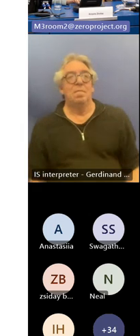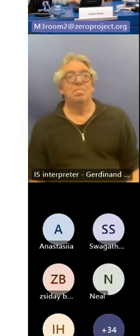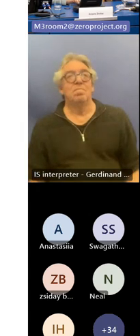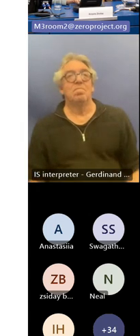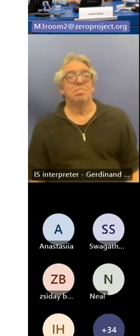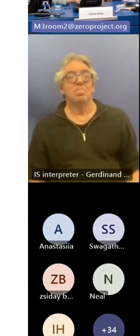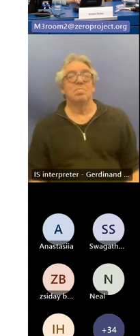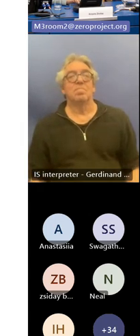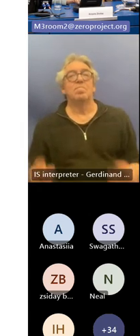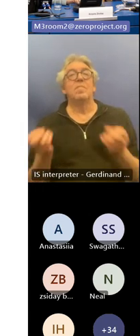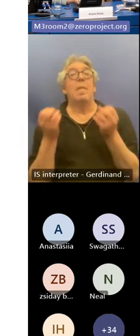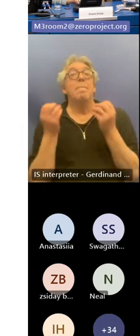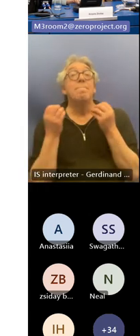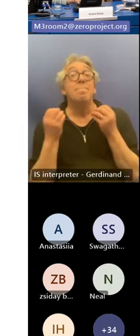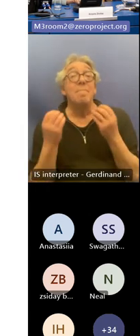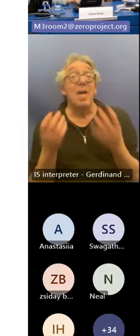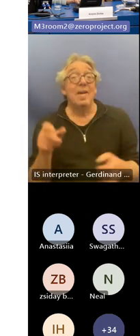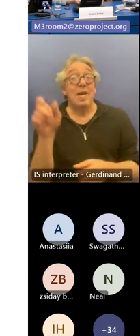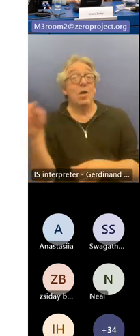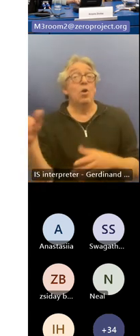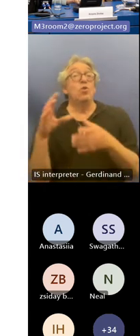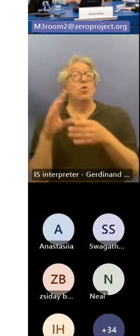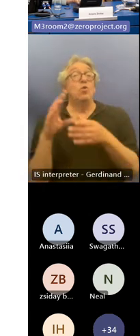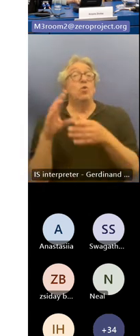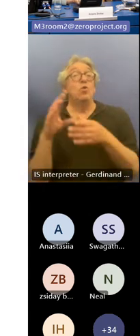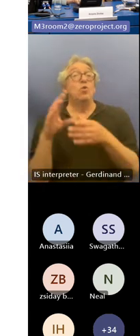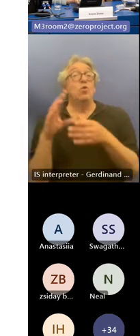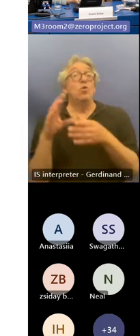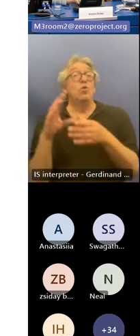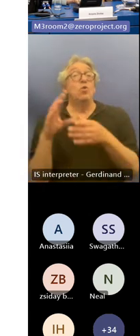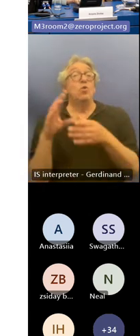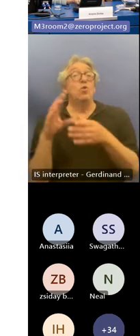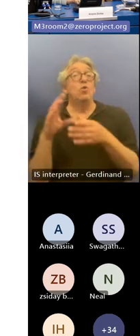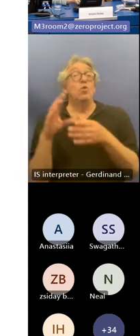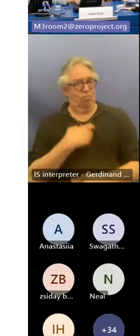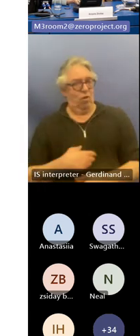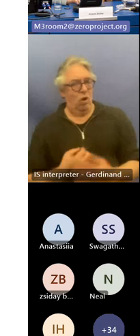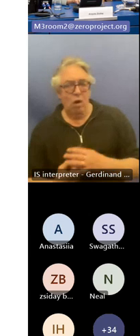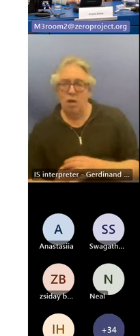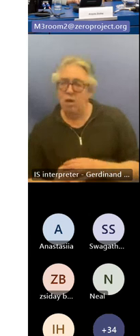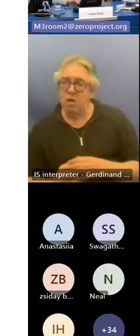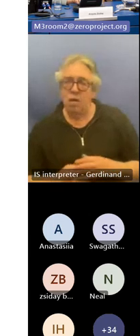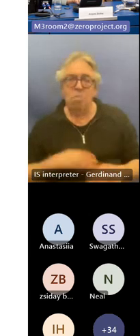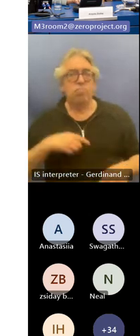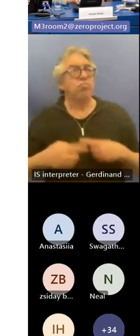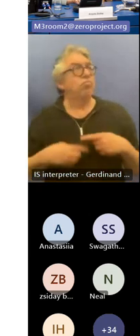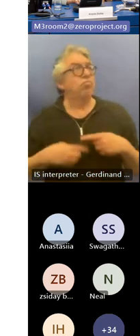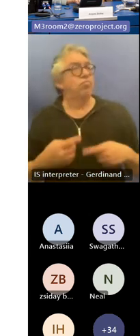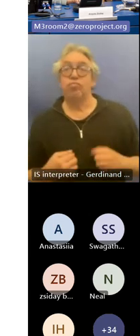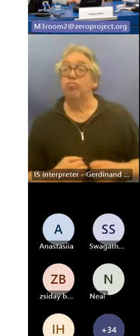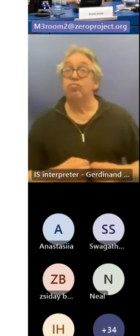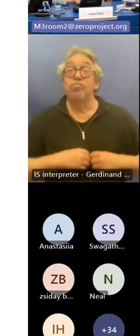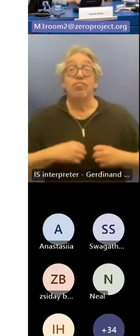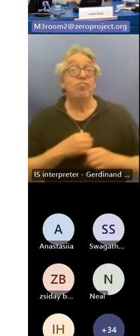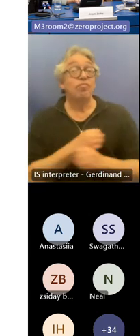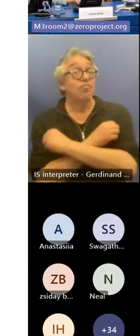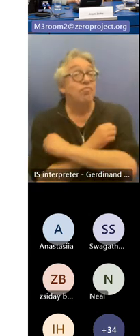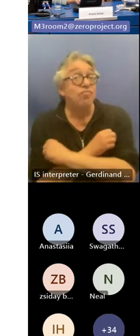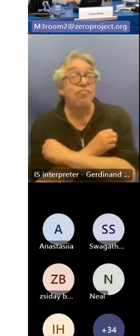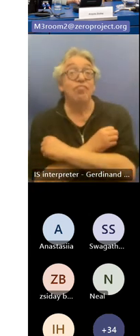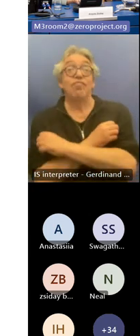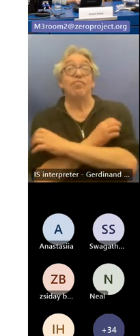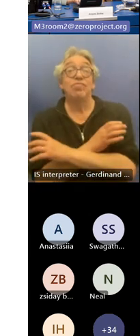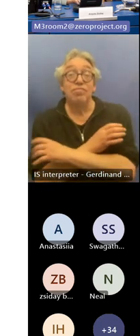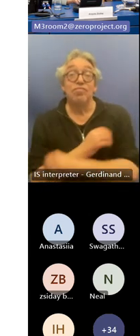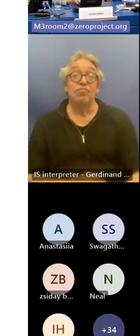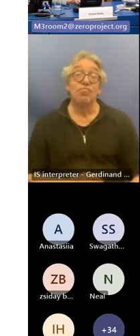are coming out of personal development and we can move onto the next step, talking about employment.